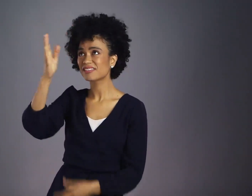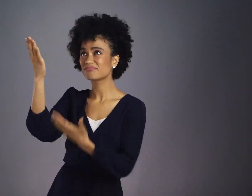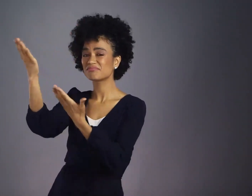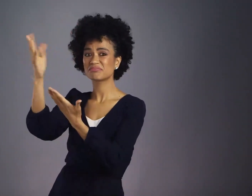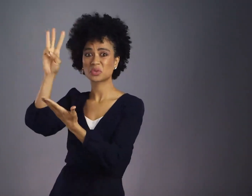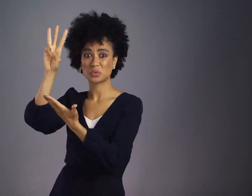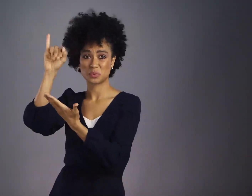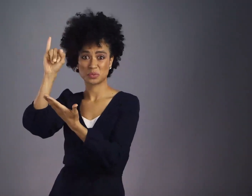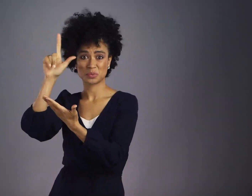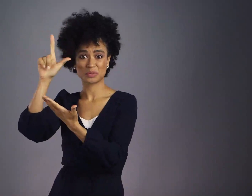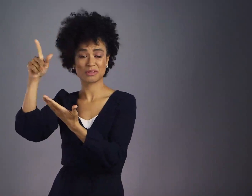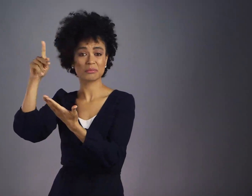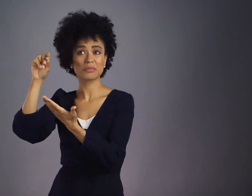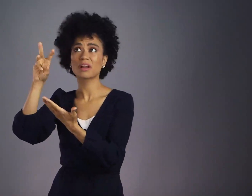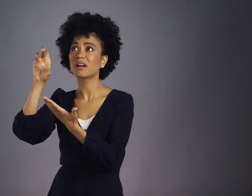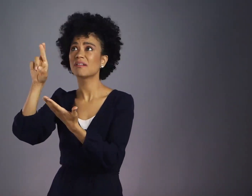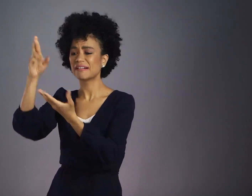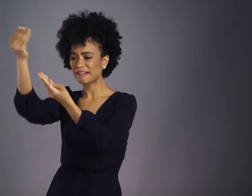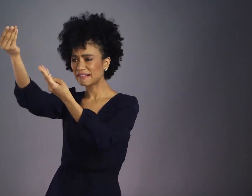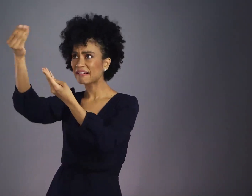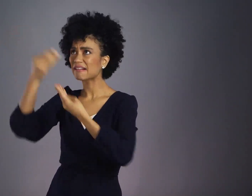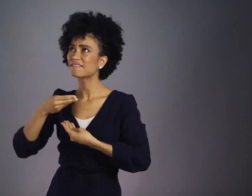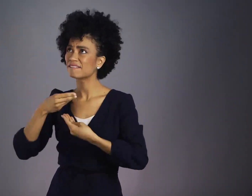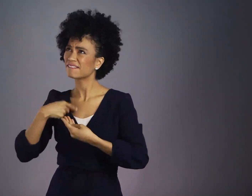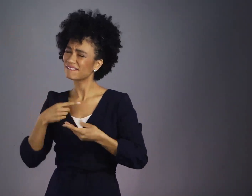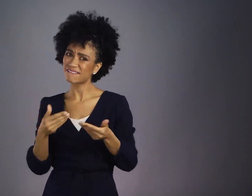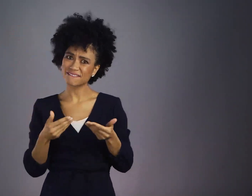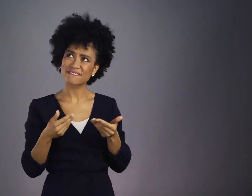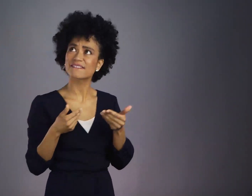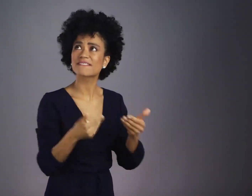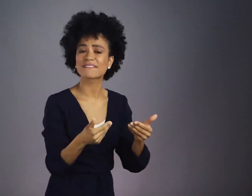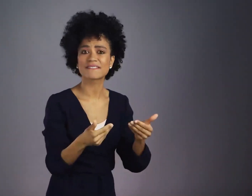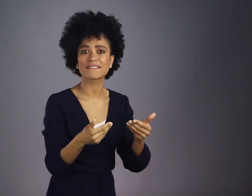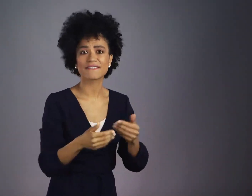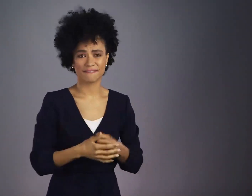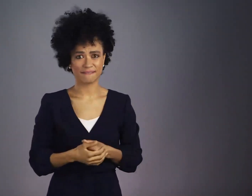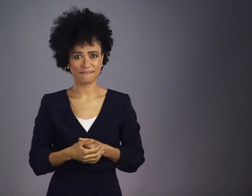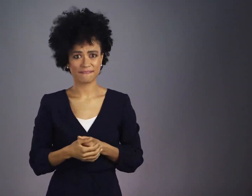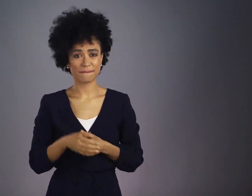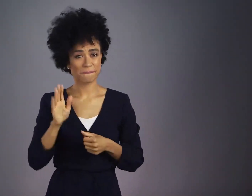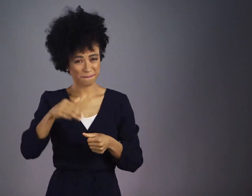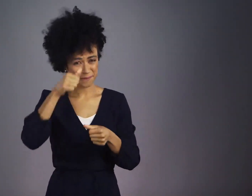If we haven’t the will to do this, we ask until it comes.